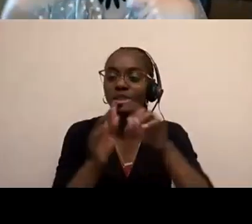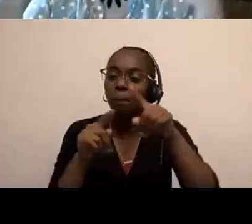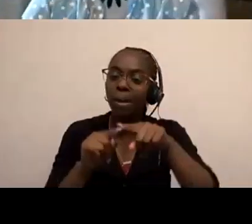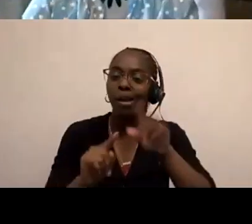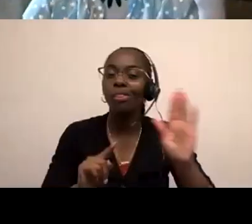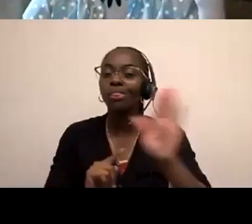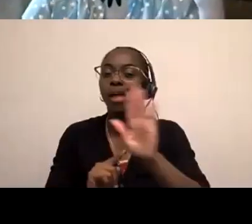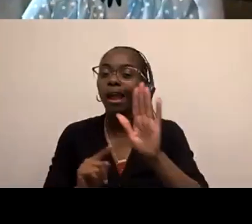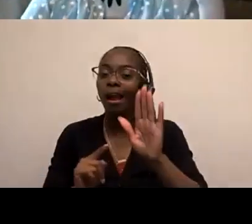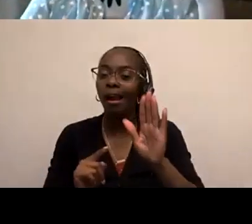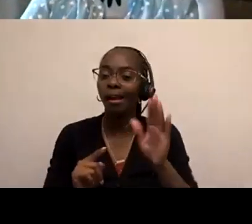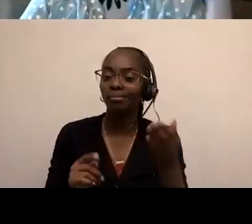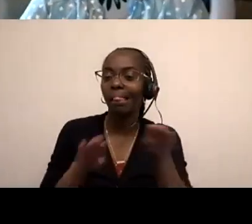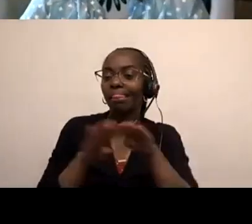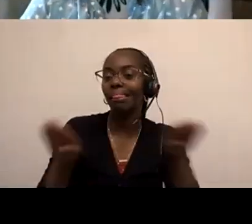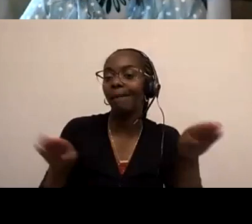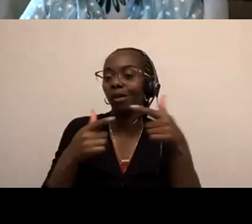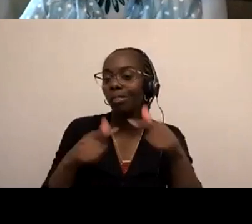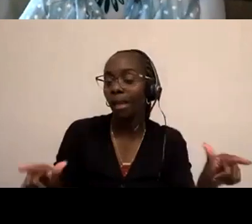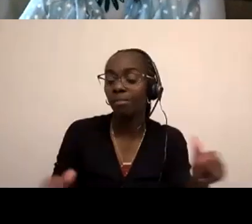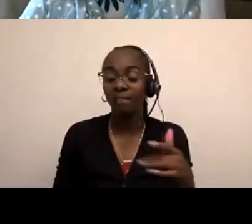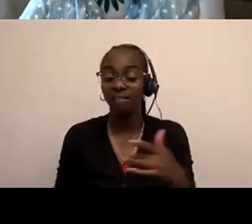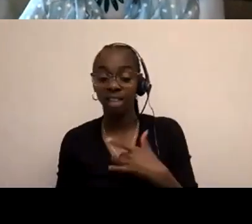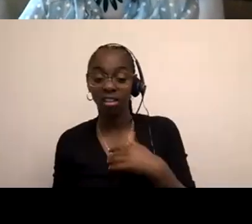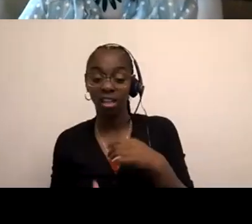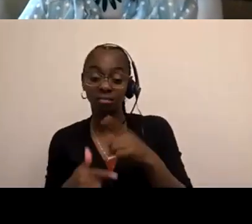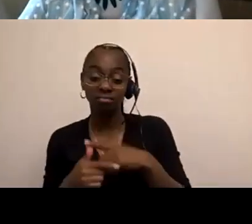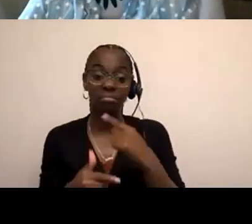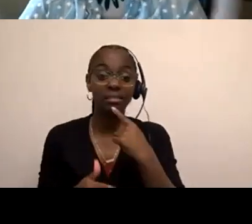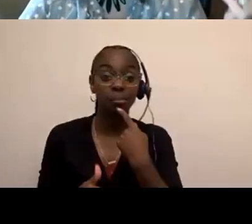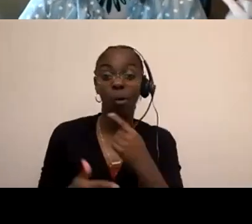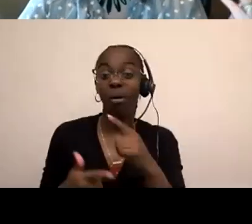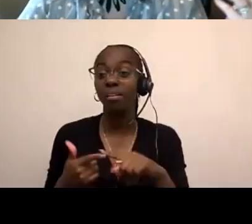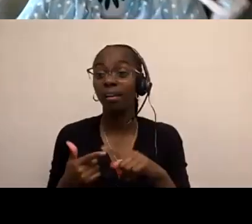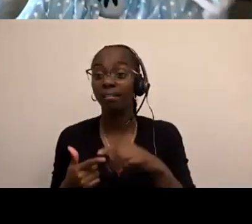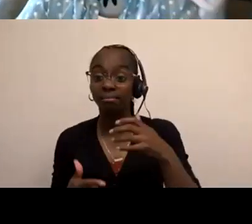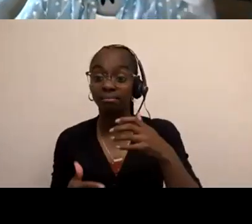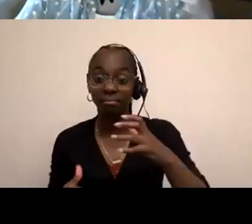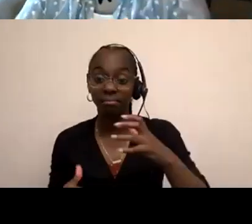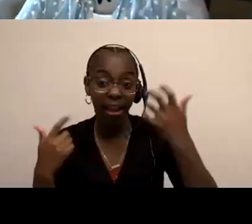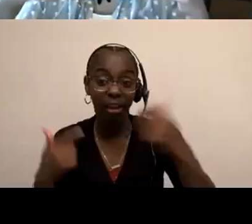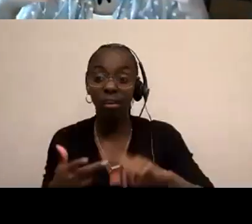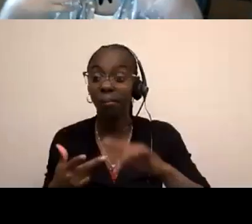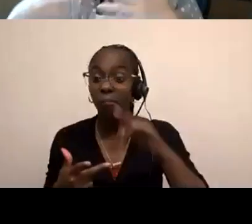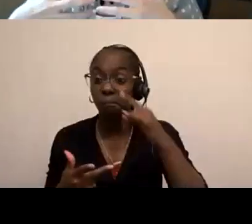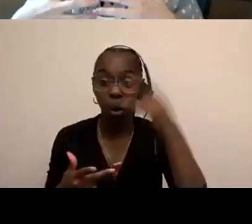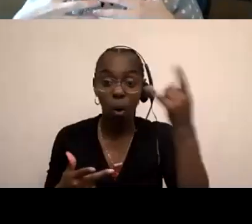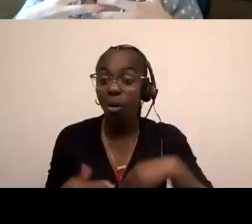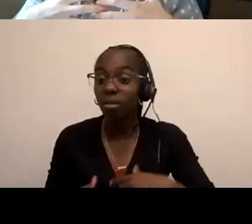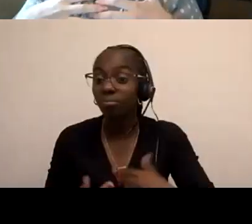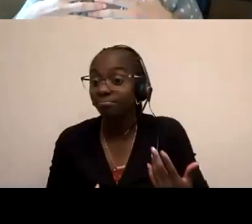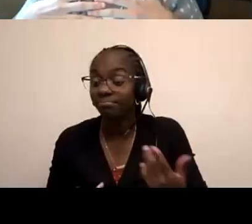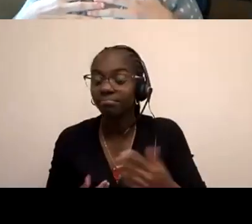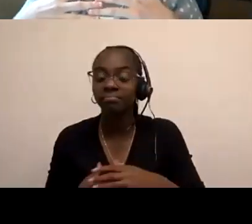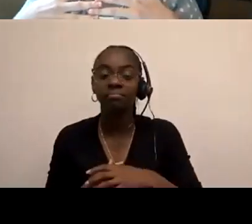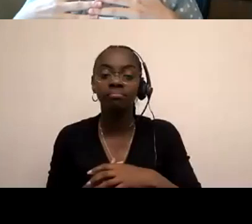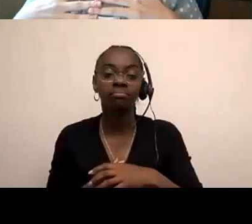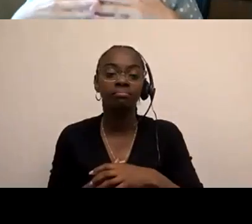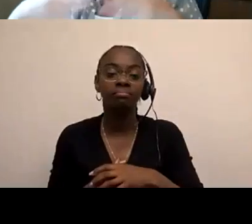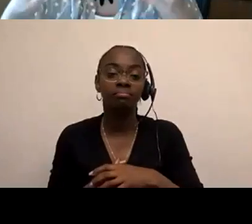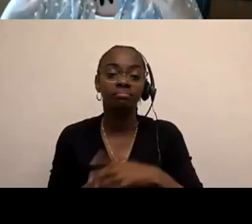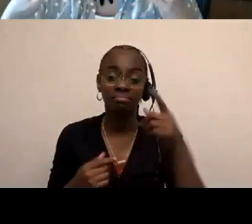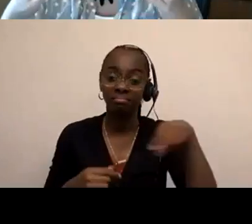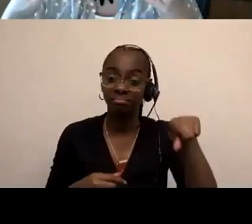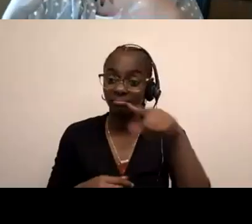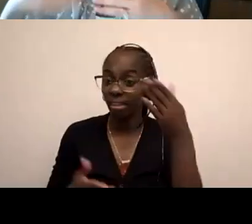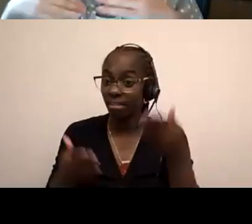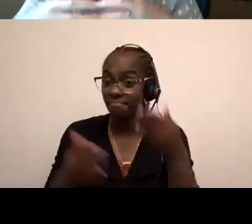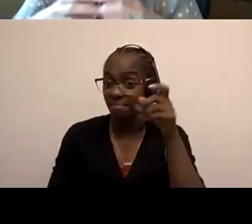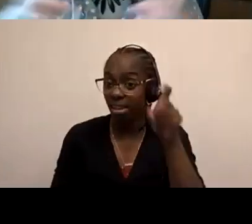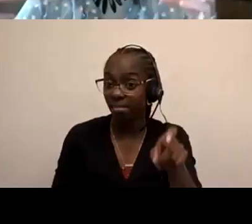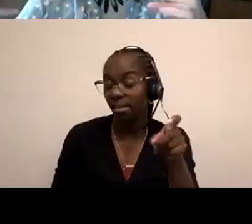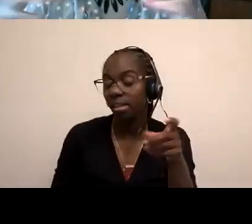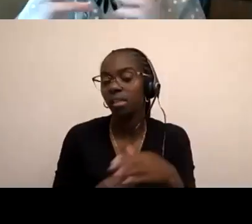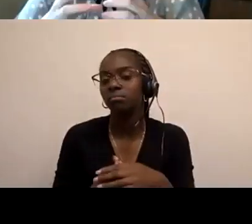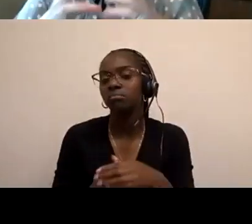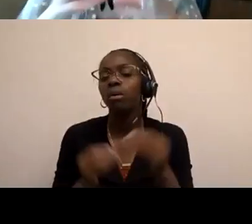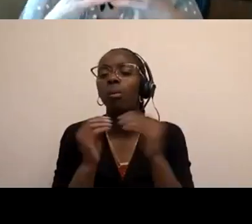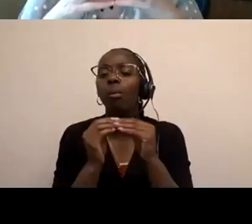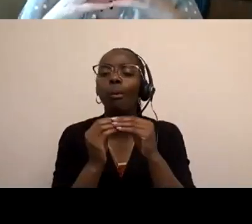LANGUAGE, I'M DISAPPOINTED OR ANGRY OR BOARD. BUT THEY MAY NEED SOME MORE VISUAL CUES